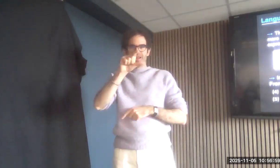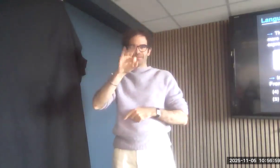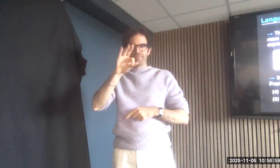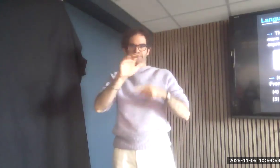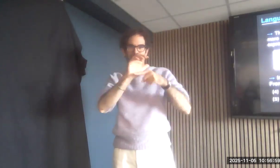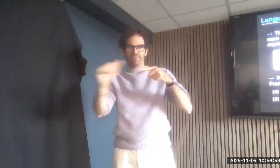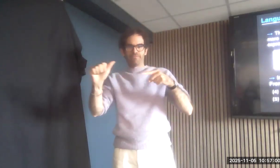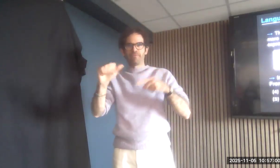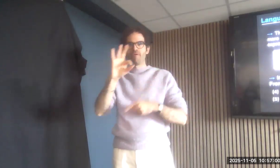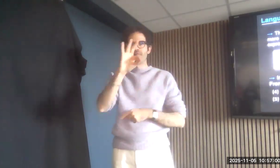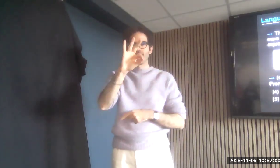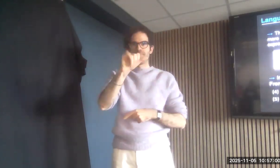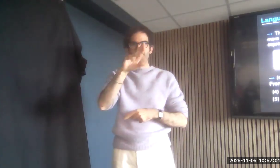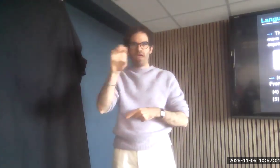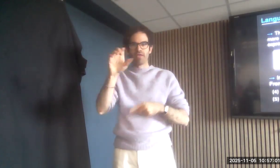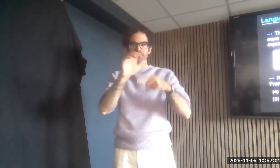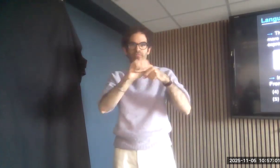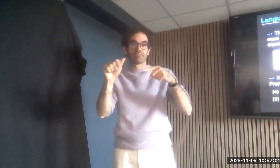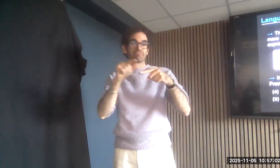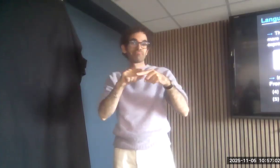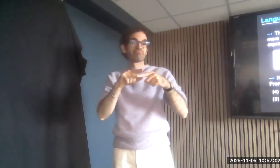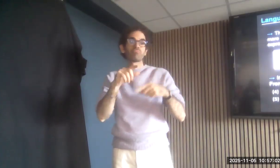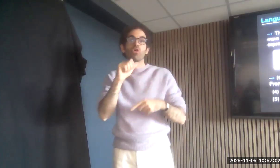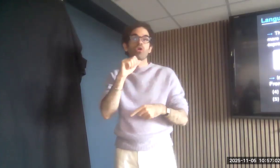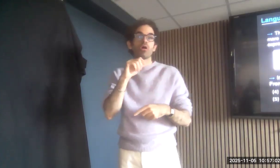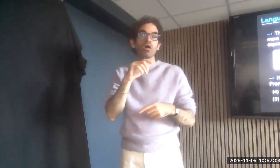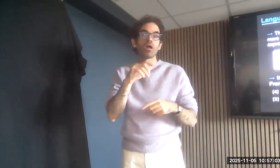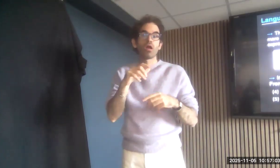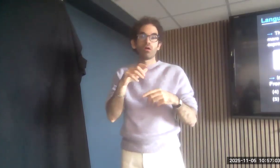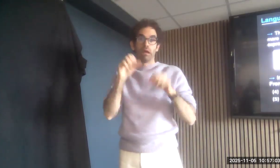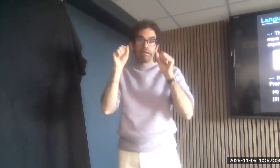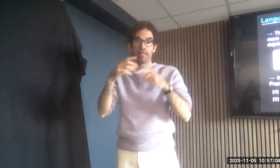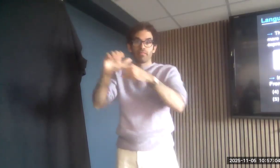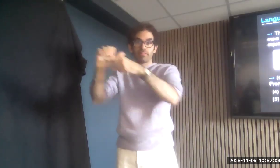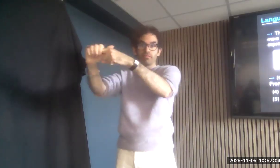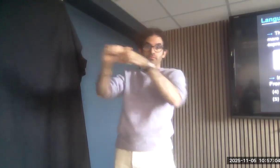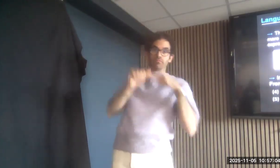So this sign… FAIRE in LSF.